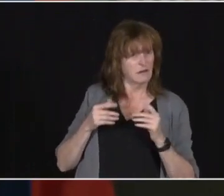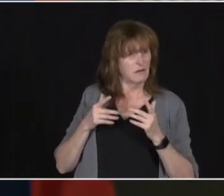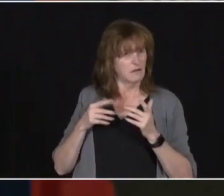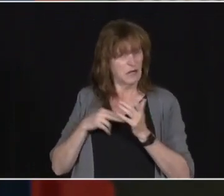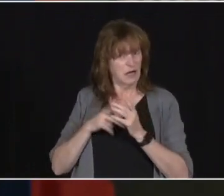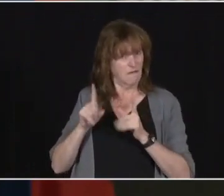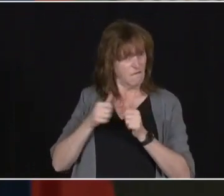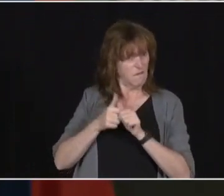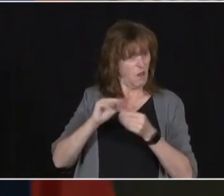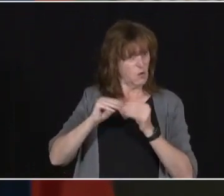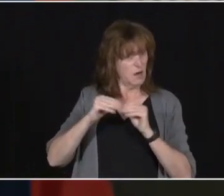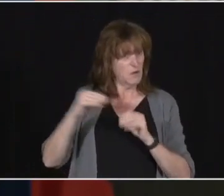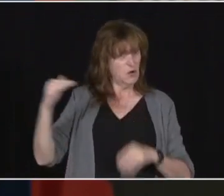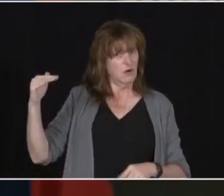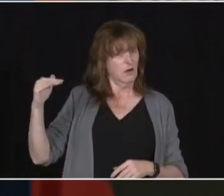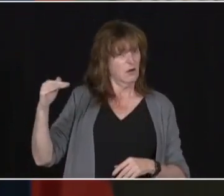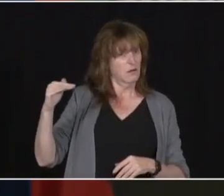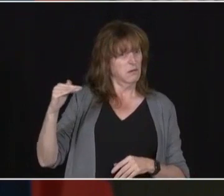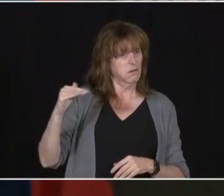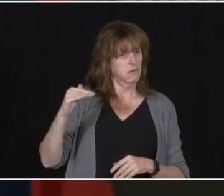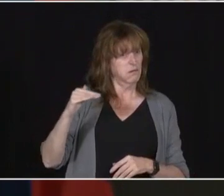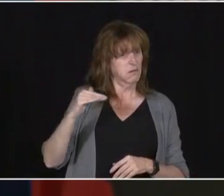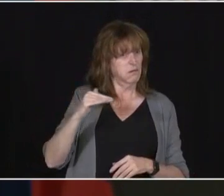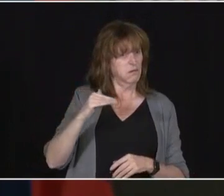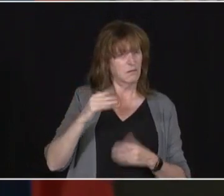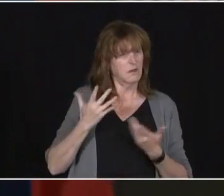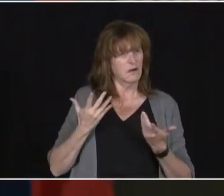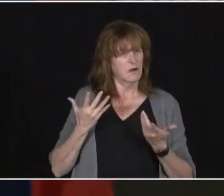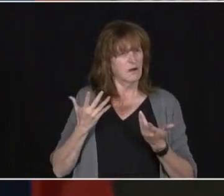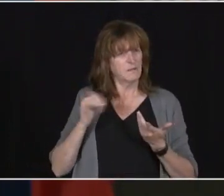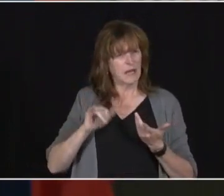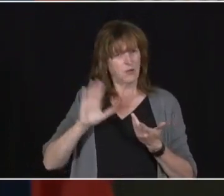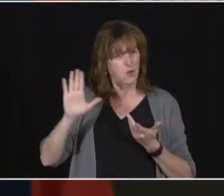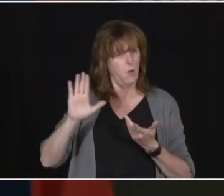a big plank she were economic reopening framework that you need to get